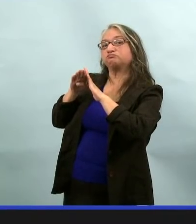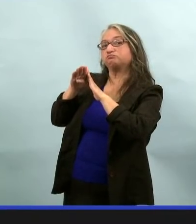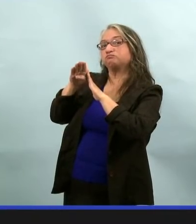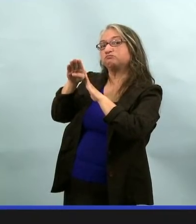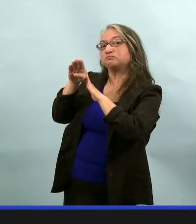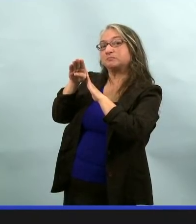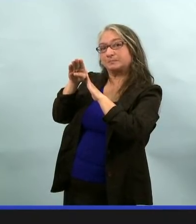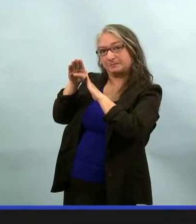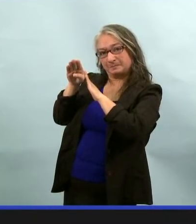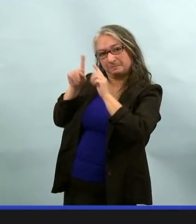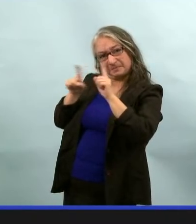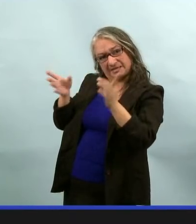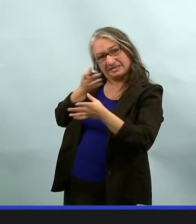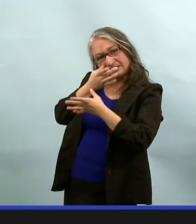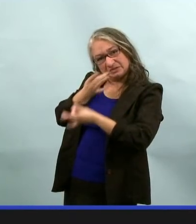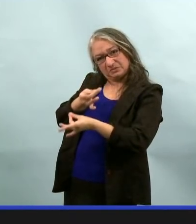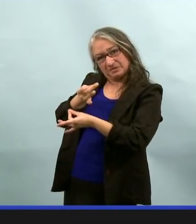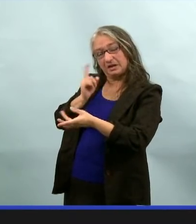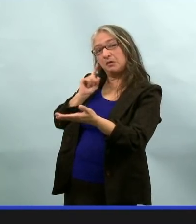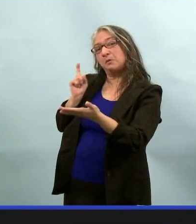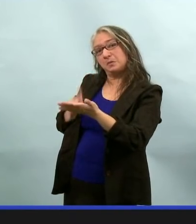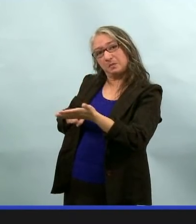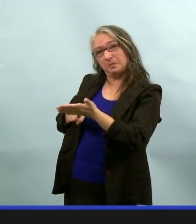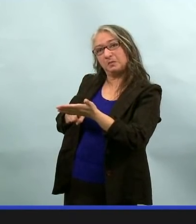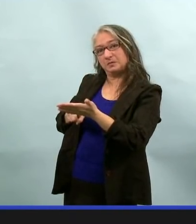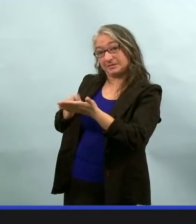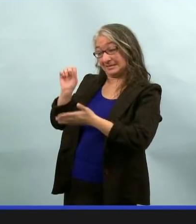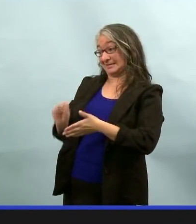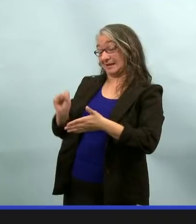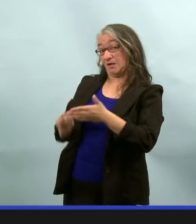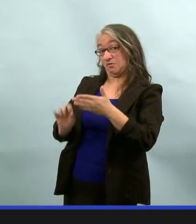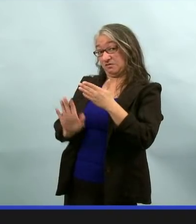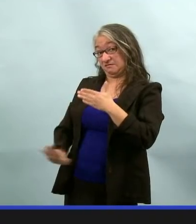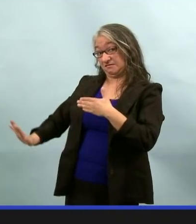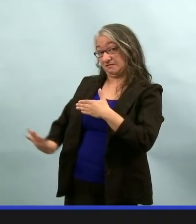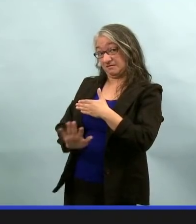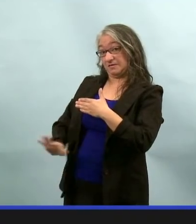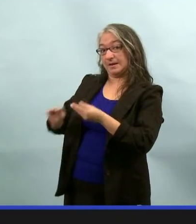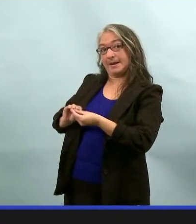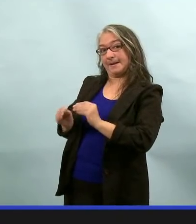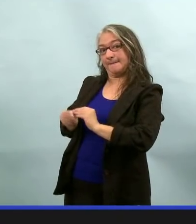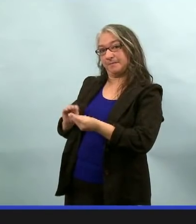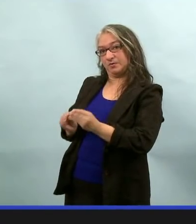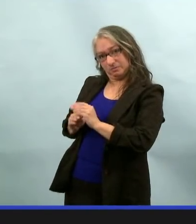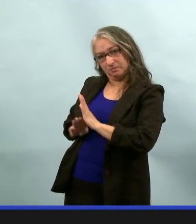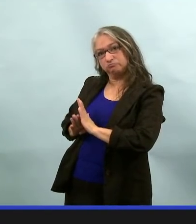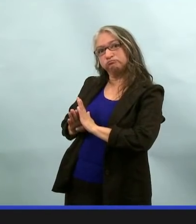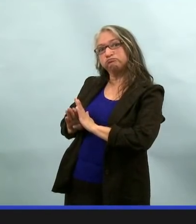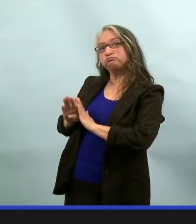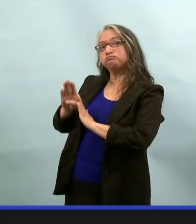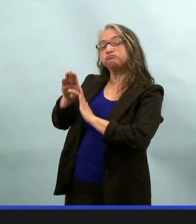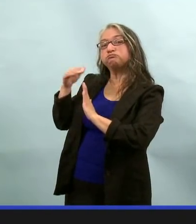uh no surprise again it's around southern health so just asking again you said there are no changes